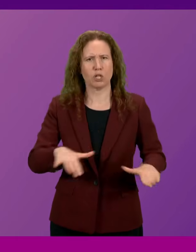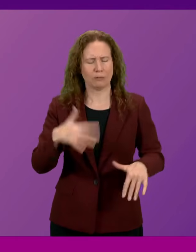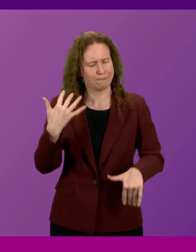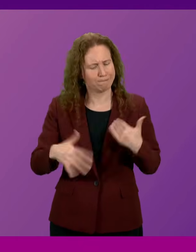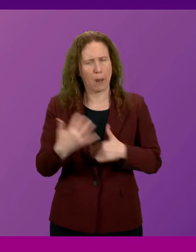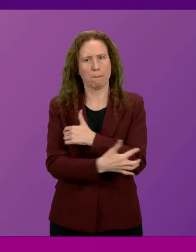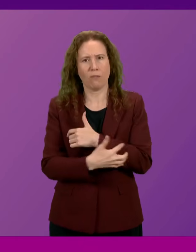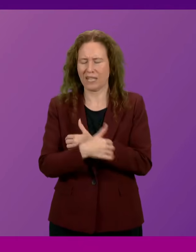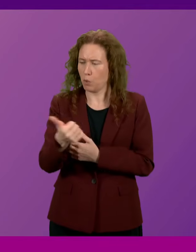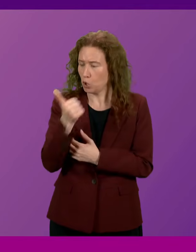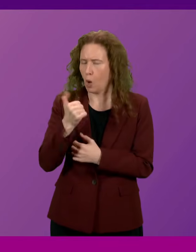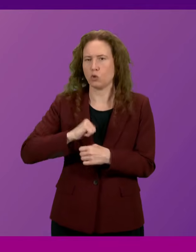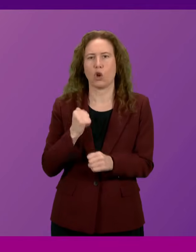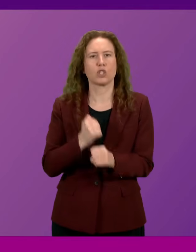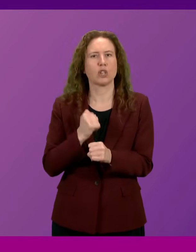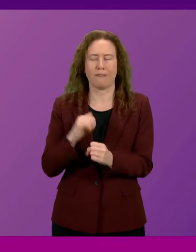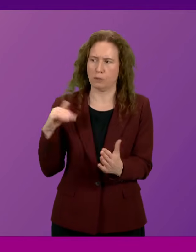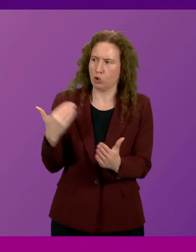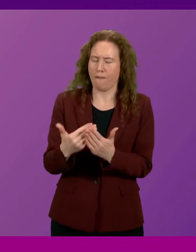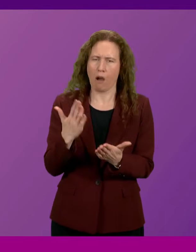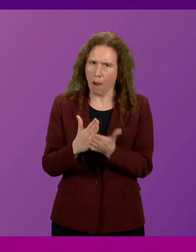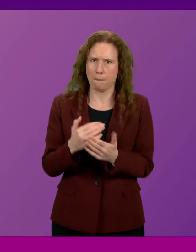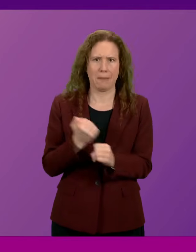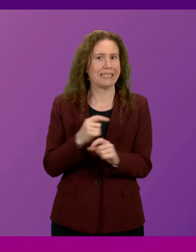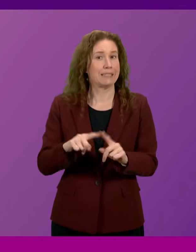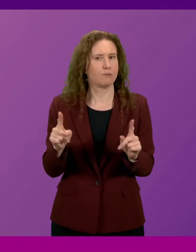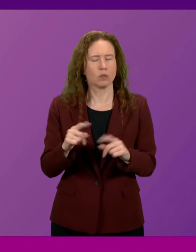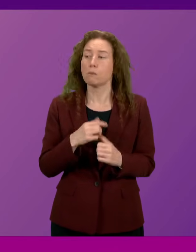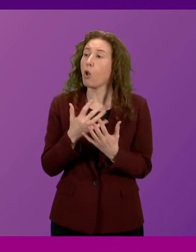Scottish Government has done to date has made a difference. Lots of things give babies and